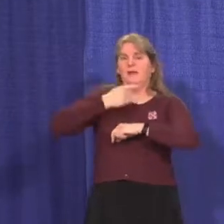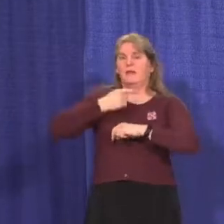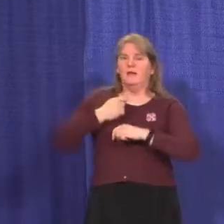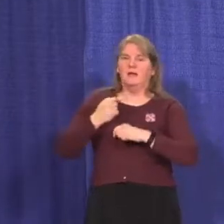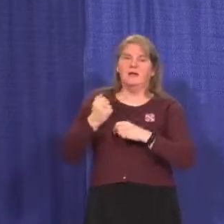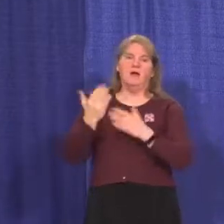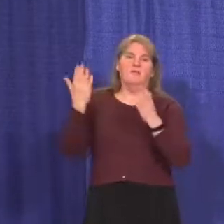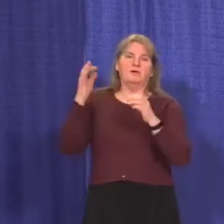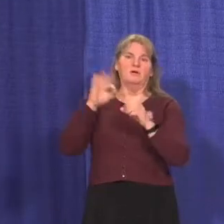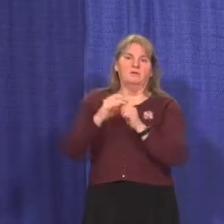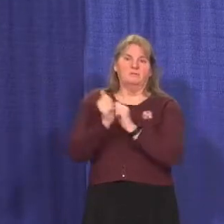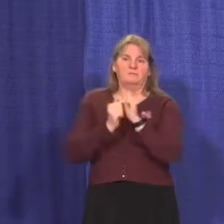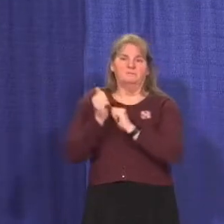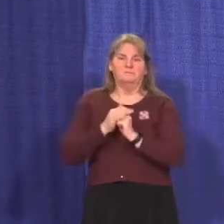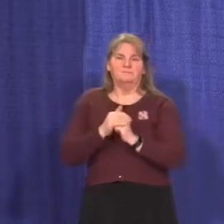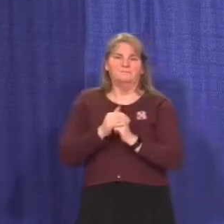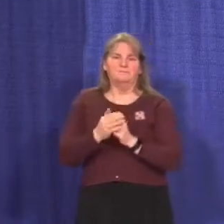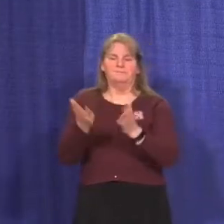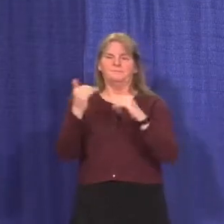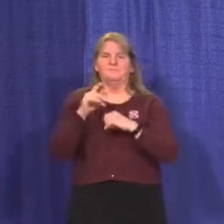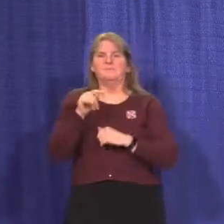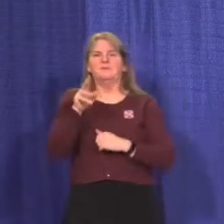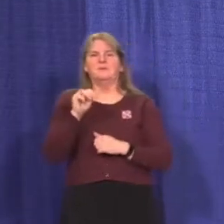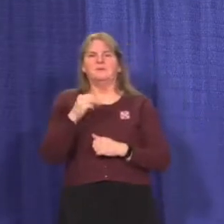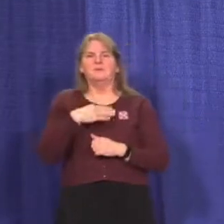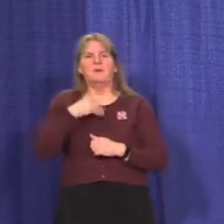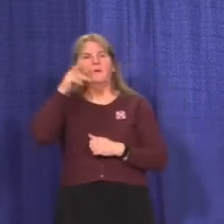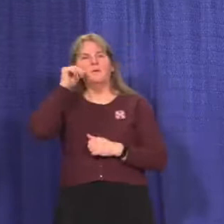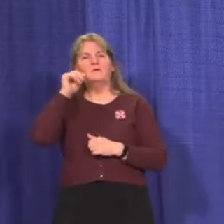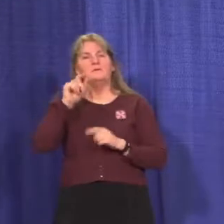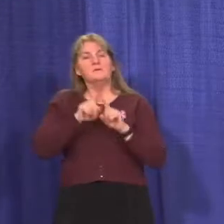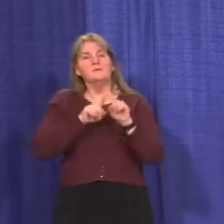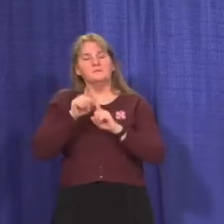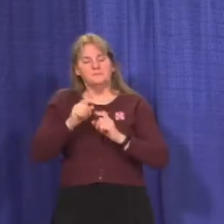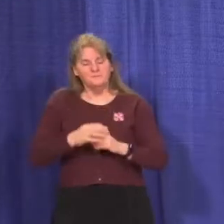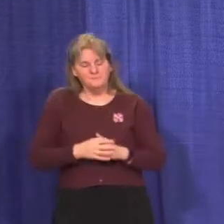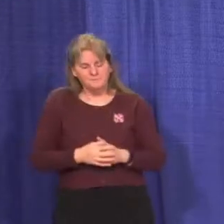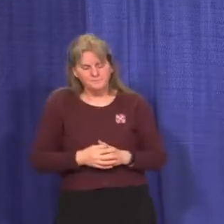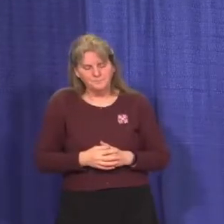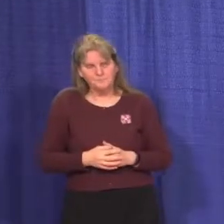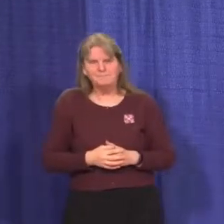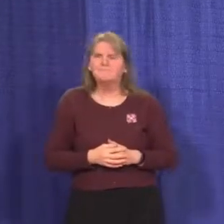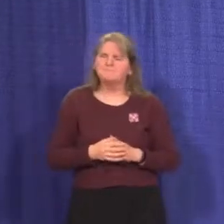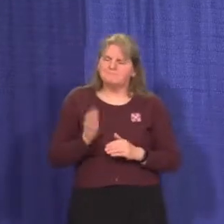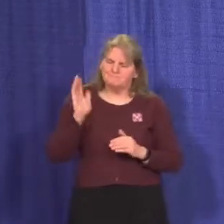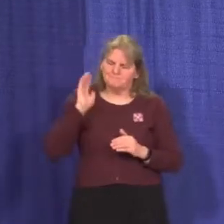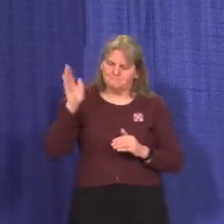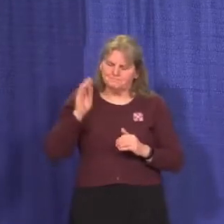tame from the Whitehorse star. Reporter: My first question